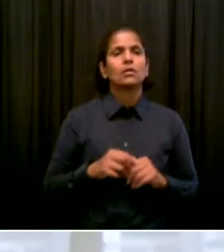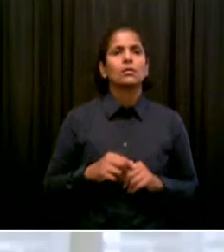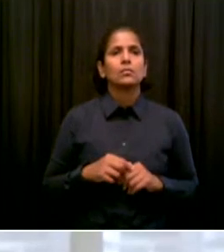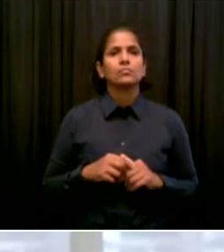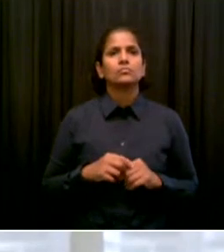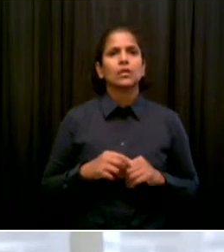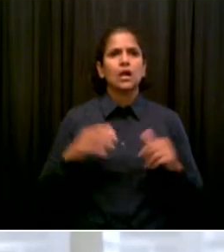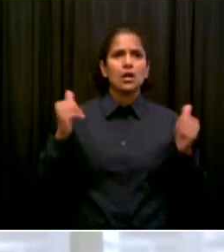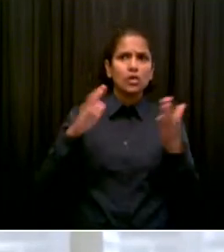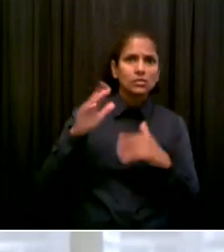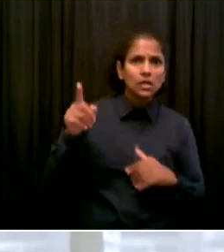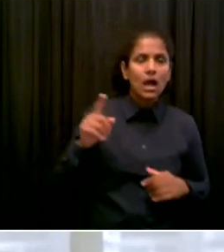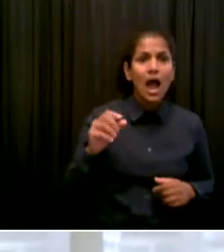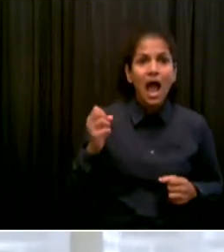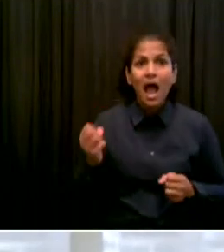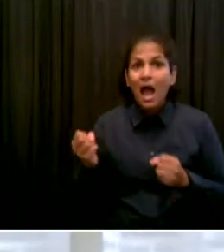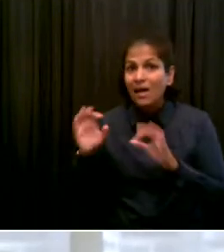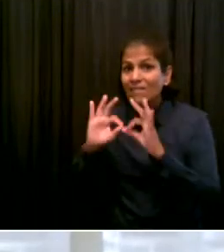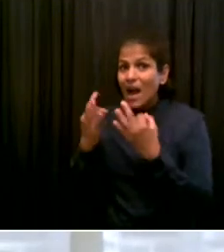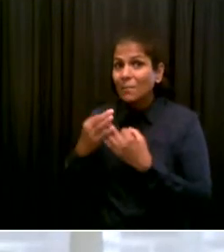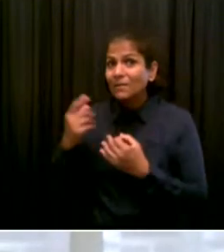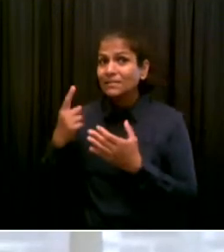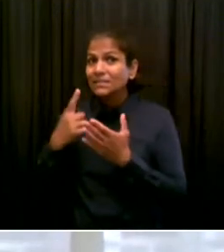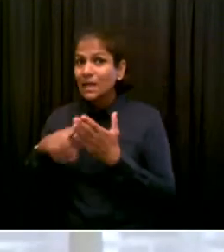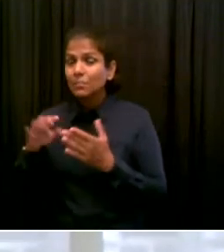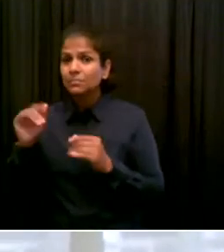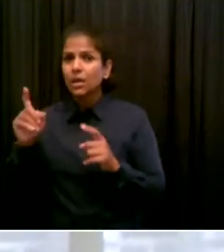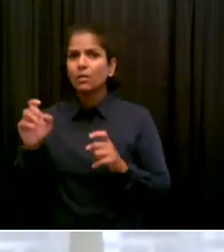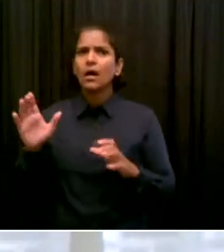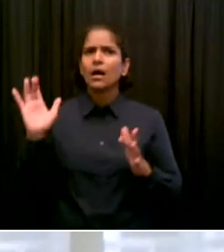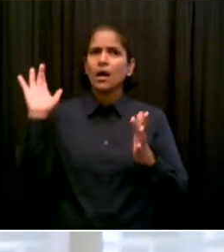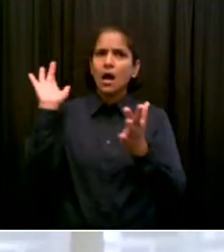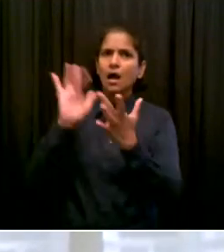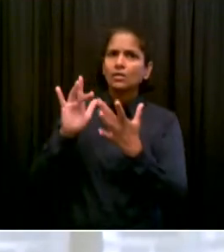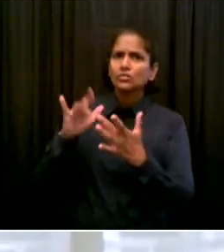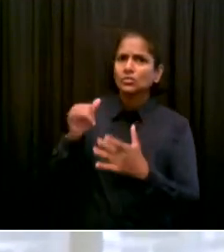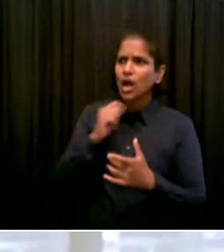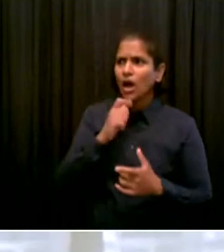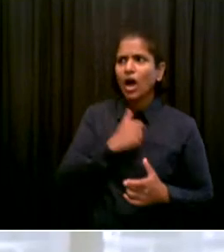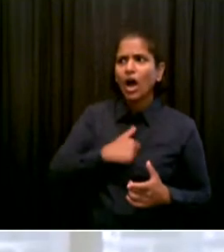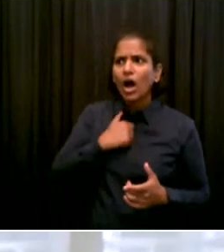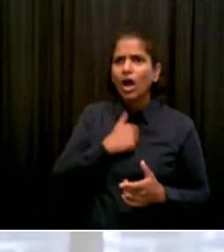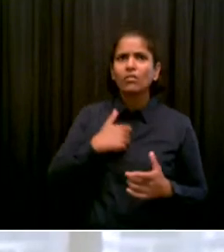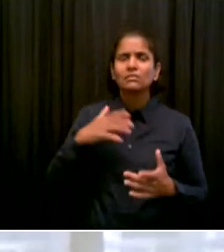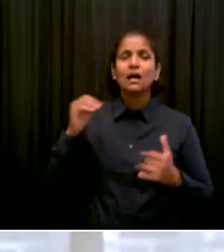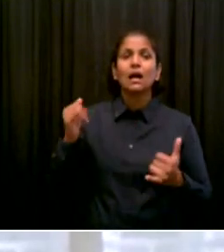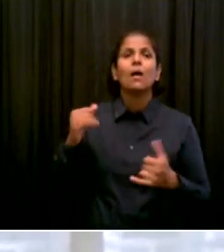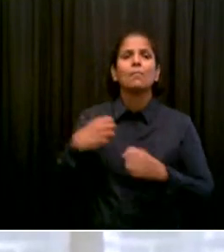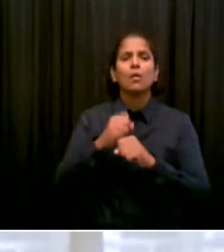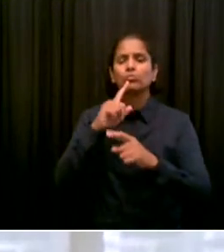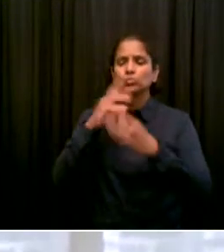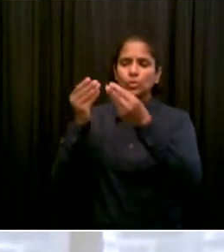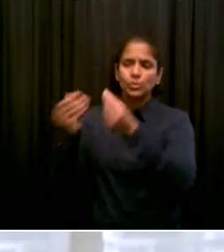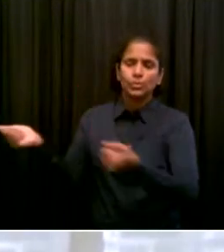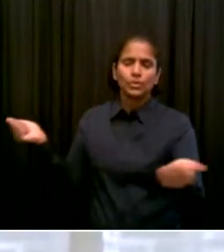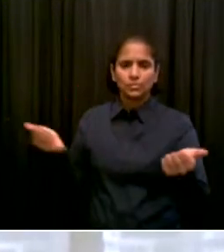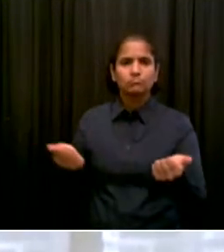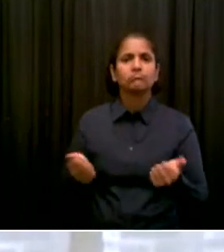WE WILL REACH OUT TO EVERY SINGLE BUS COMPANY TO MAKE SURE THEY ARE ADDRESSING ANY PARENTAL COMPLAINT AND ANY NCOCERN. WE HAVE A HOTLINE. WE MAKE SURE WE ADDRESS THOSE.